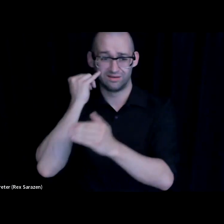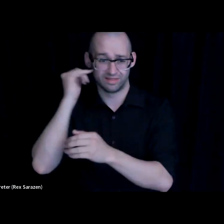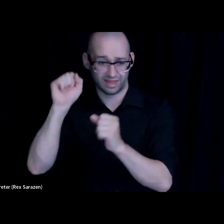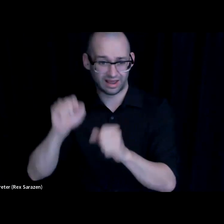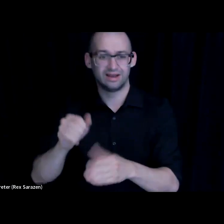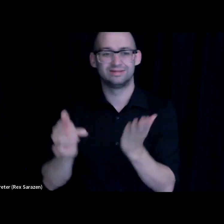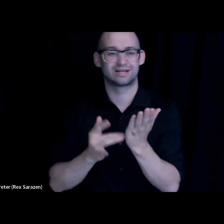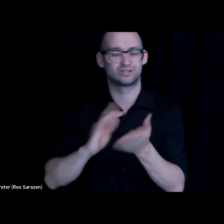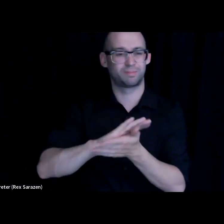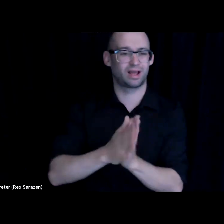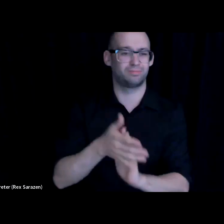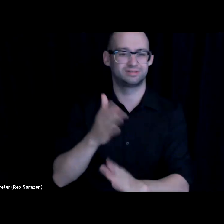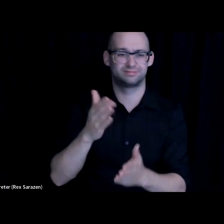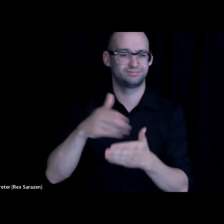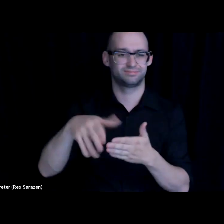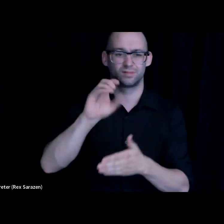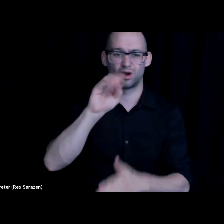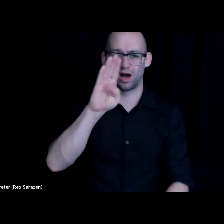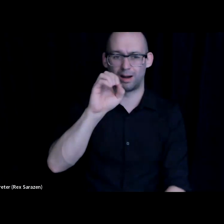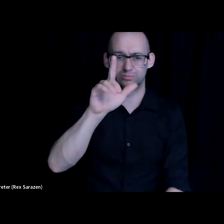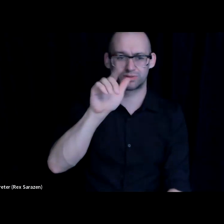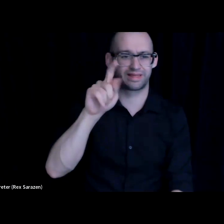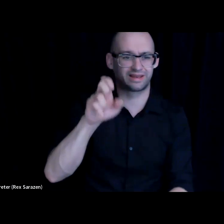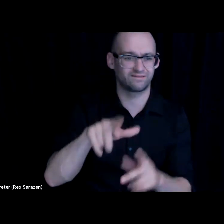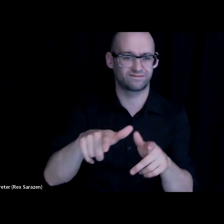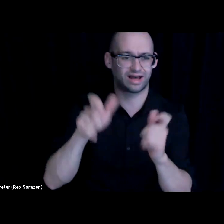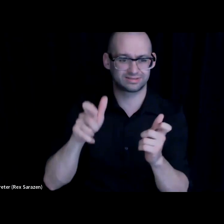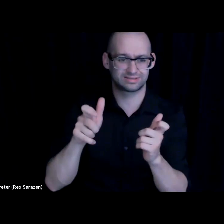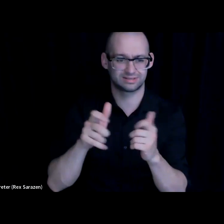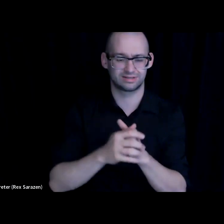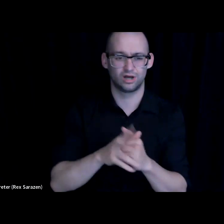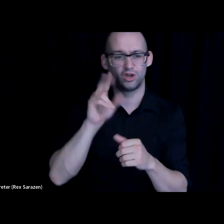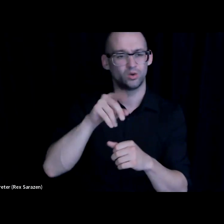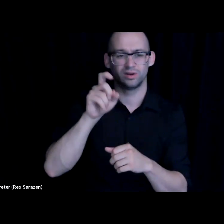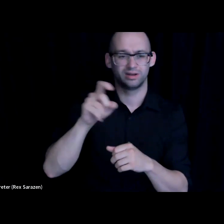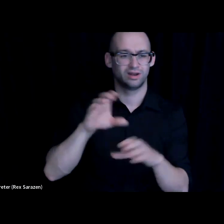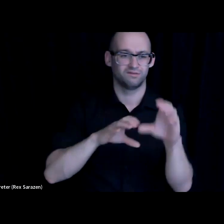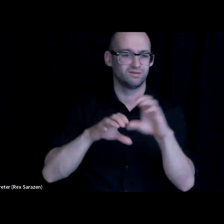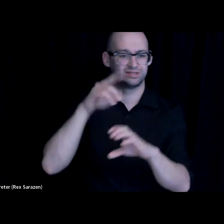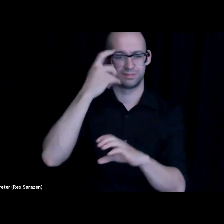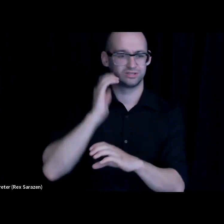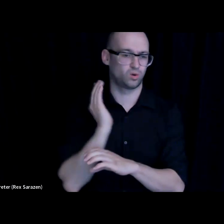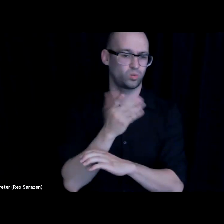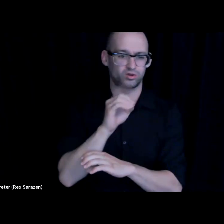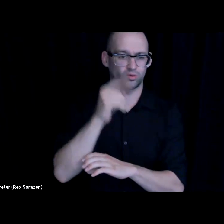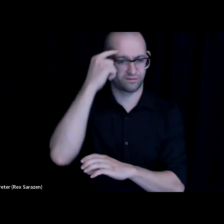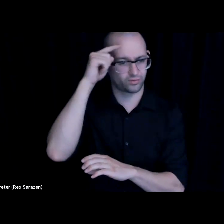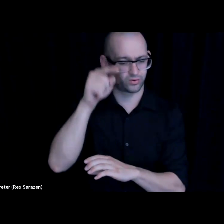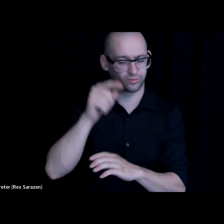obsolete so quickly. There's no need to invest in it, because we're providing it for you, and it's been working out. Great students are really appreciative. I would say that